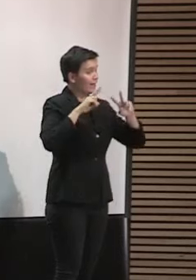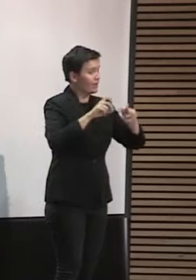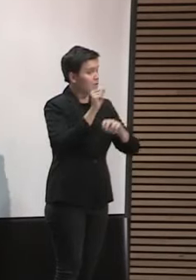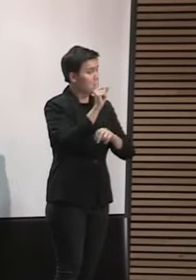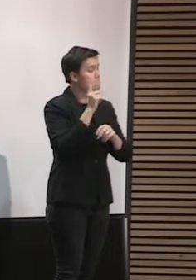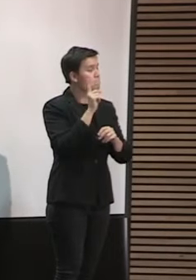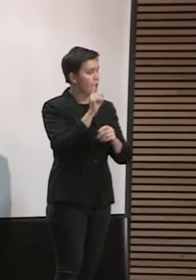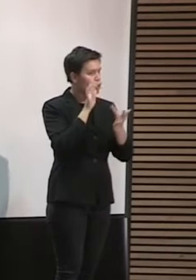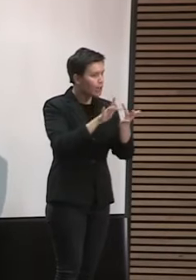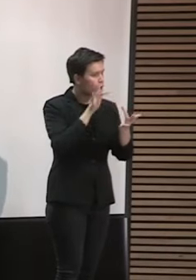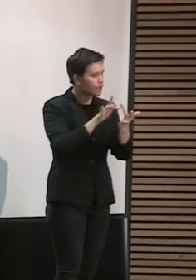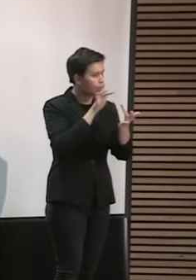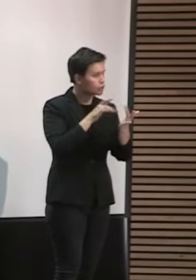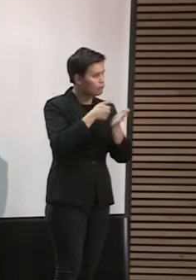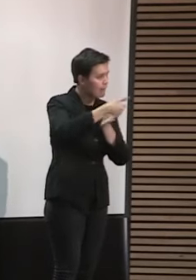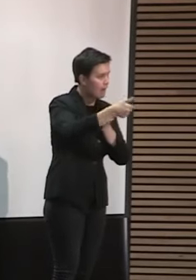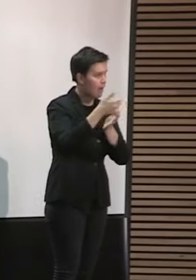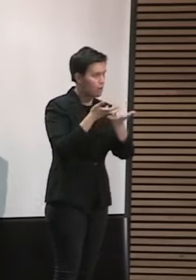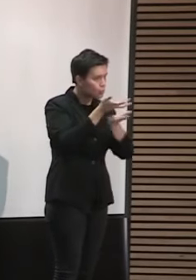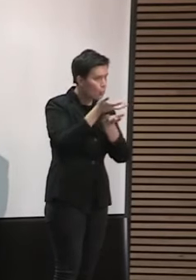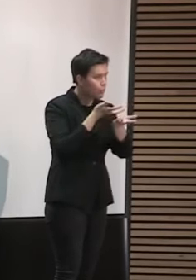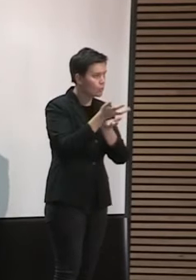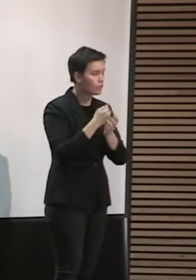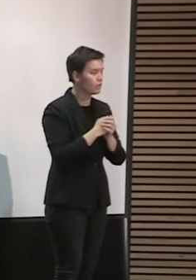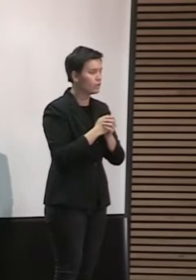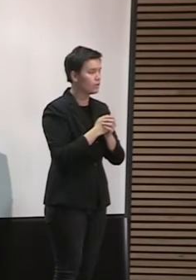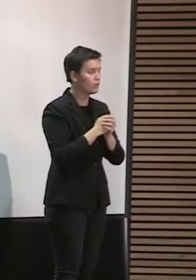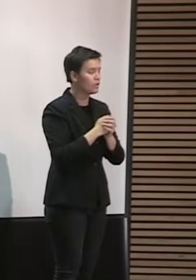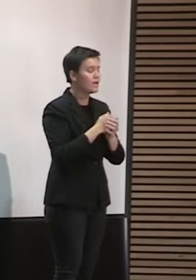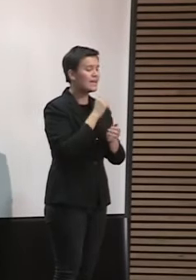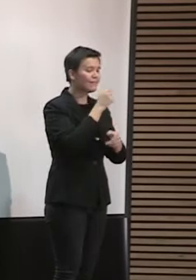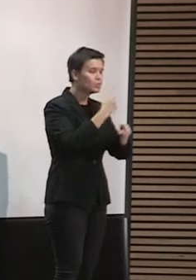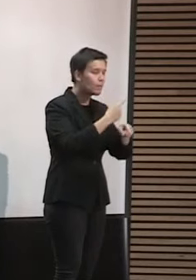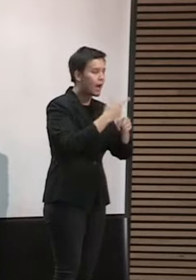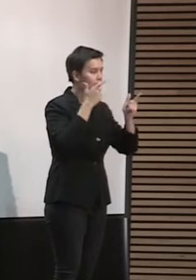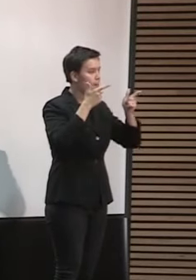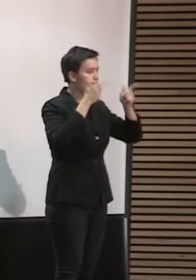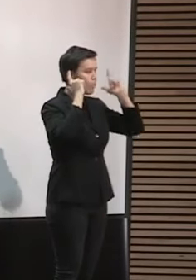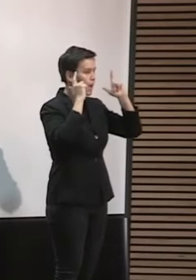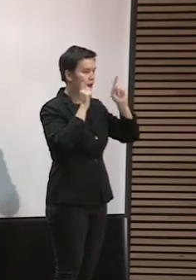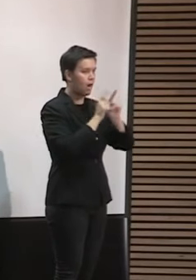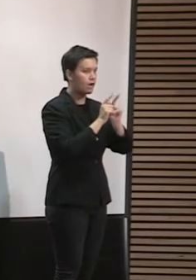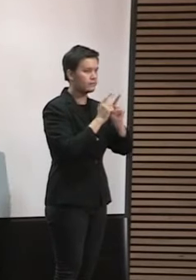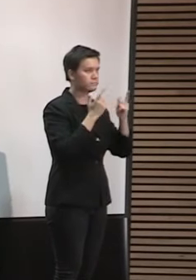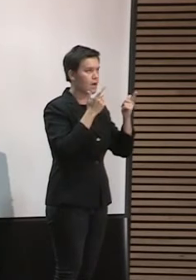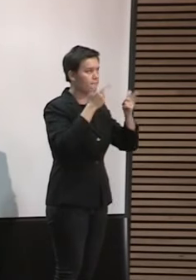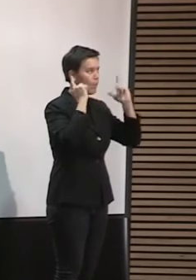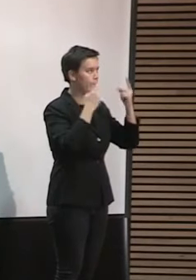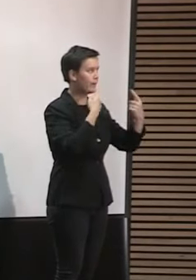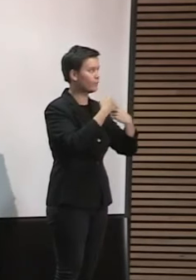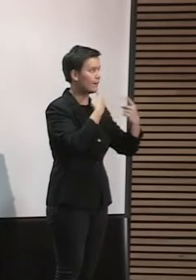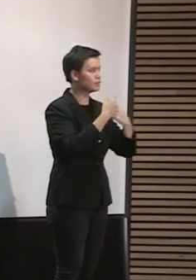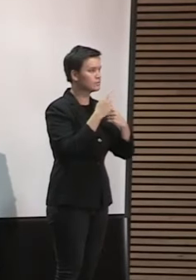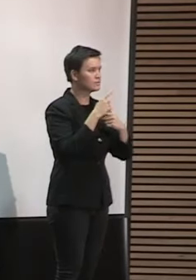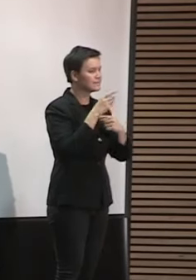epidemiological link back to